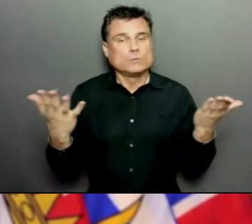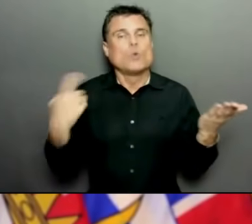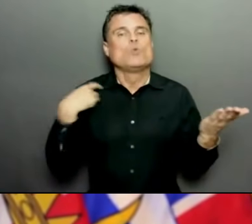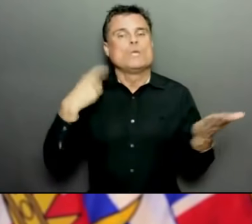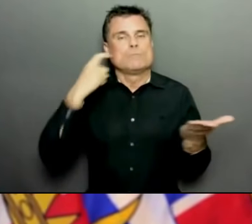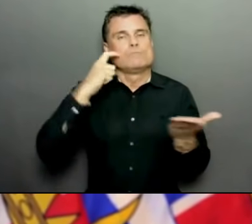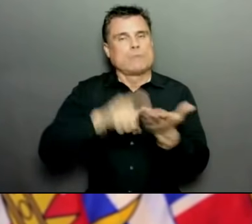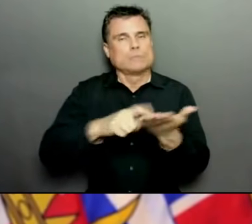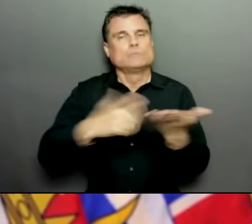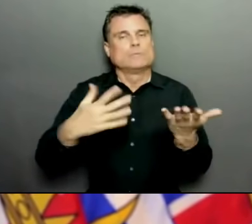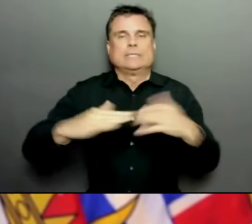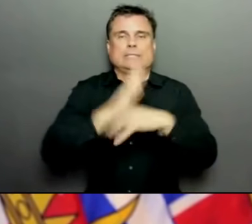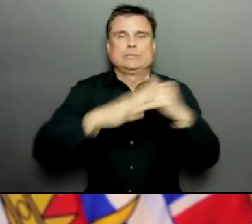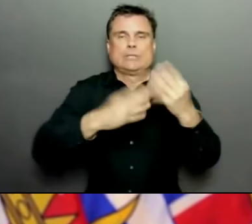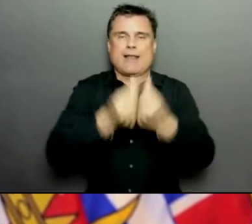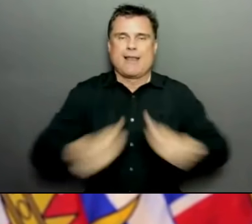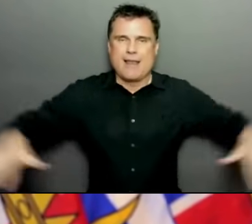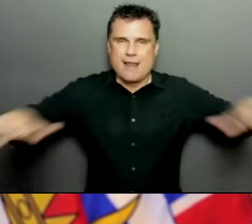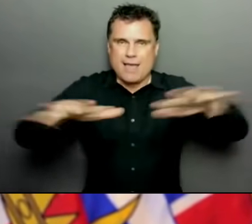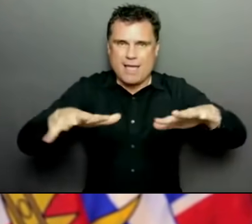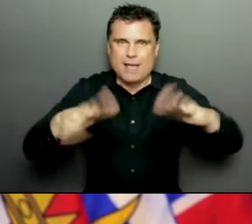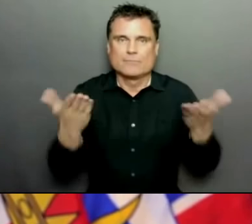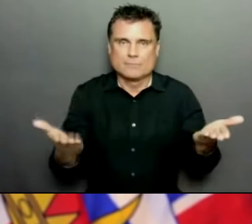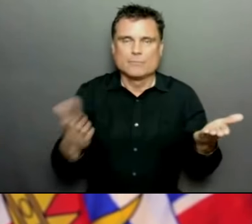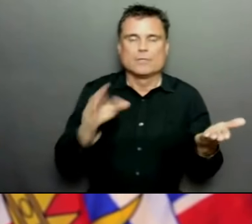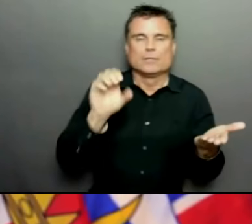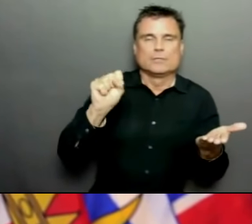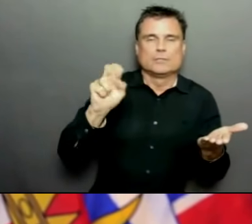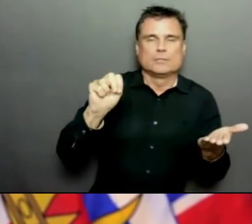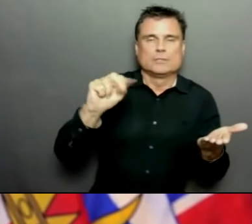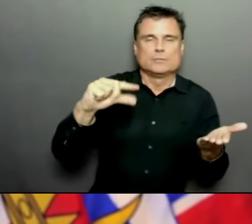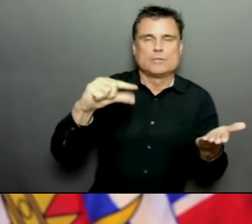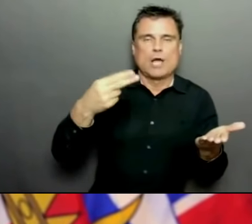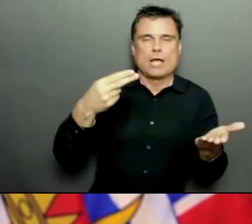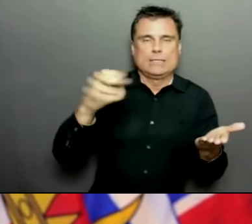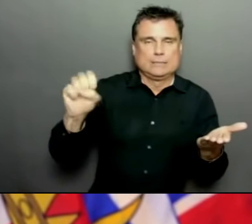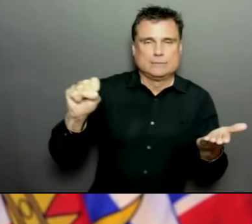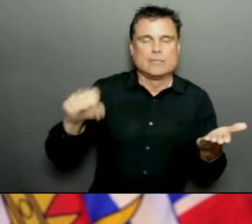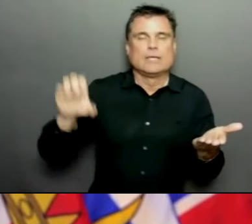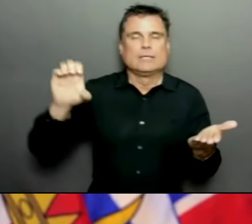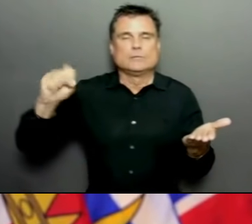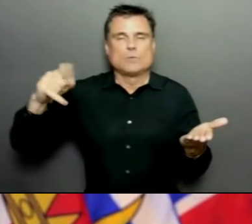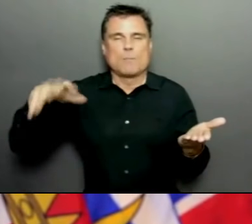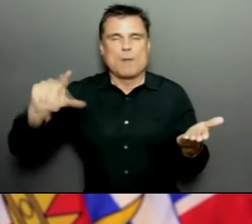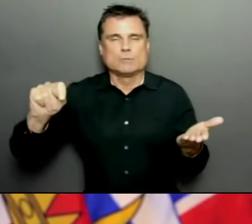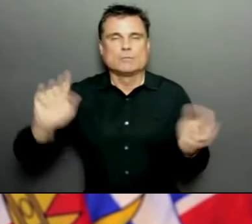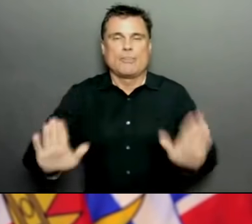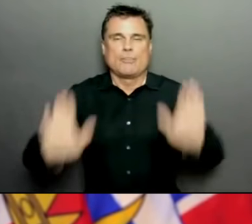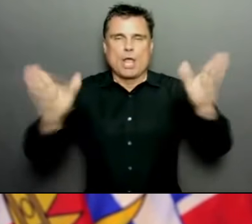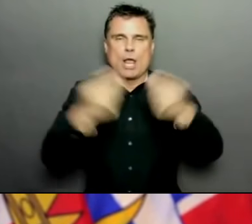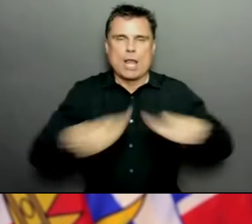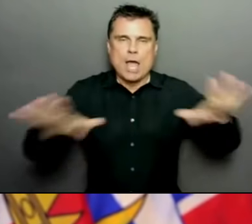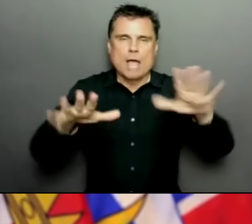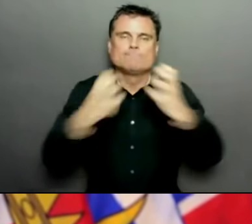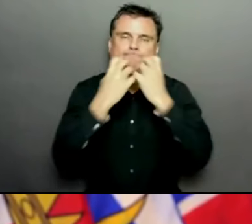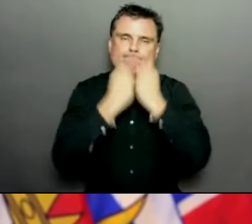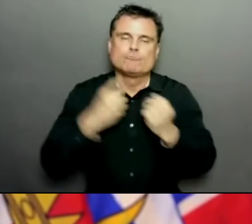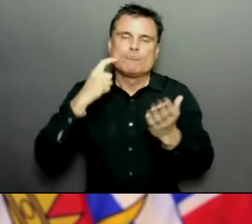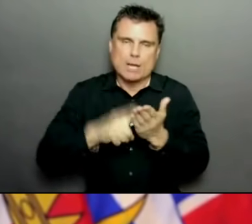of the Lkwungen now known as the Songhees and Esquimalt First Nations. We are very grateful to be talking to you